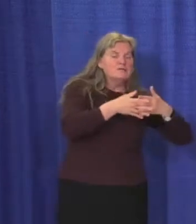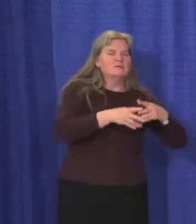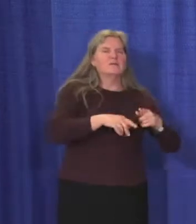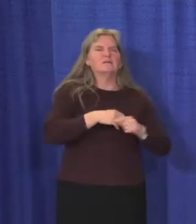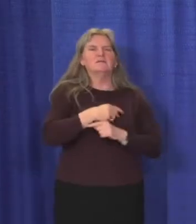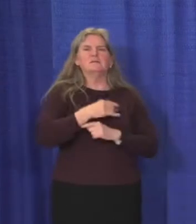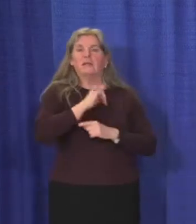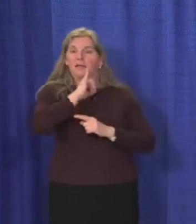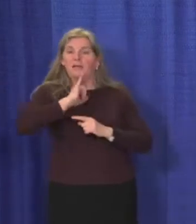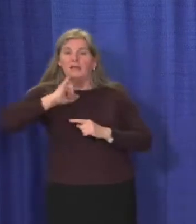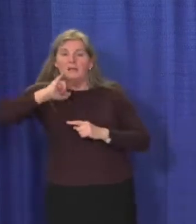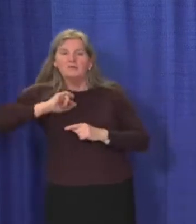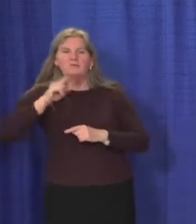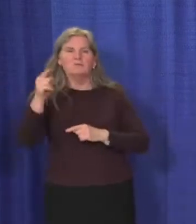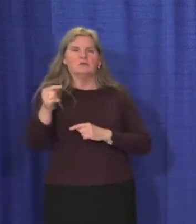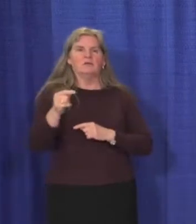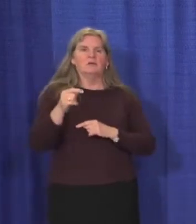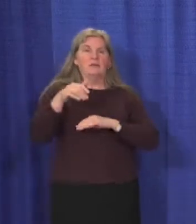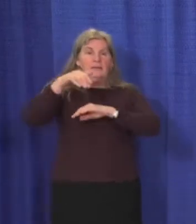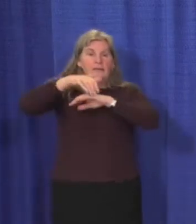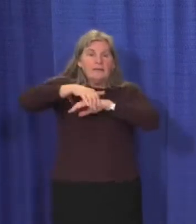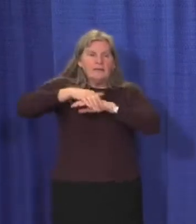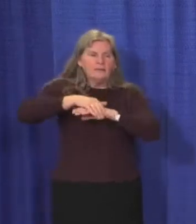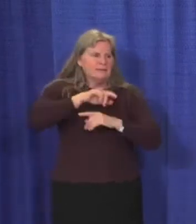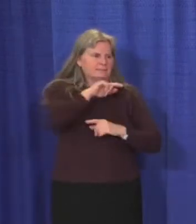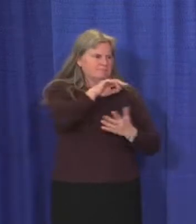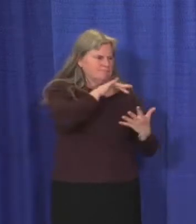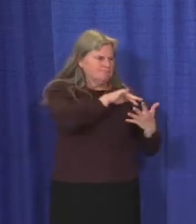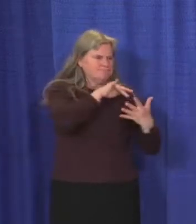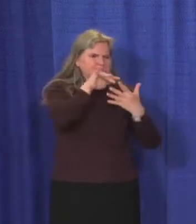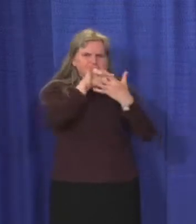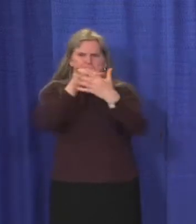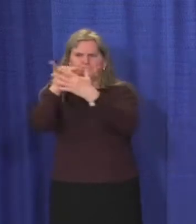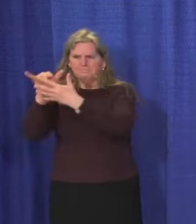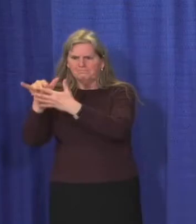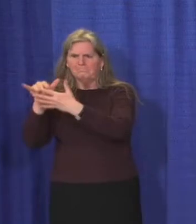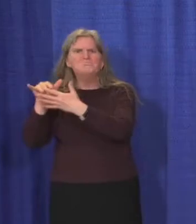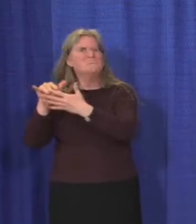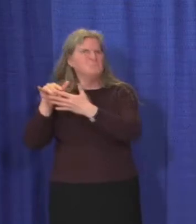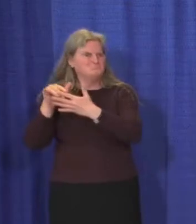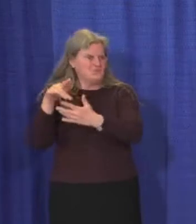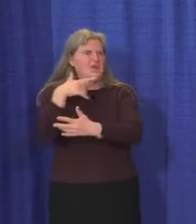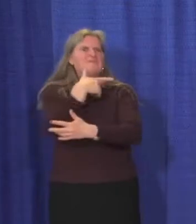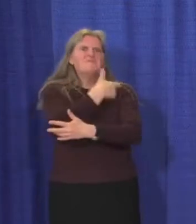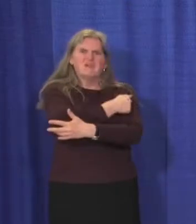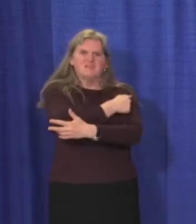Israel and the UK which shows how effective these vaccines are